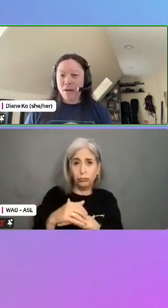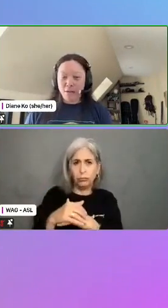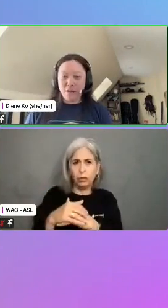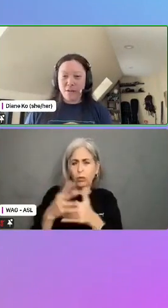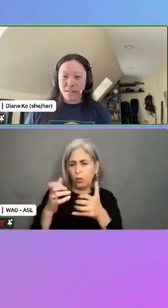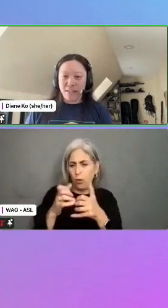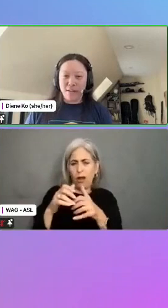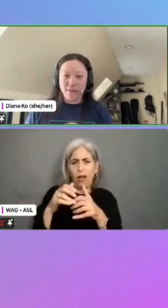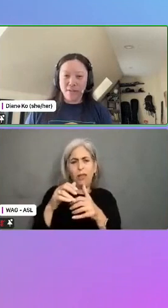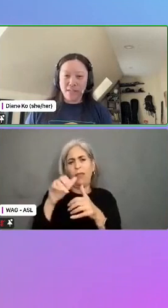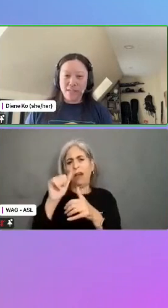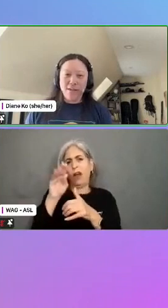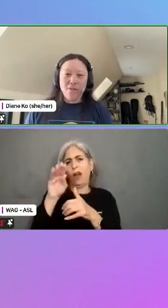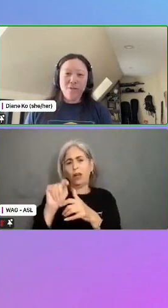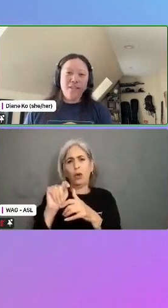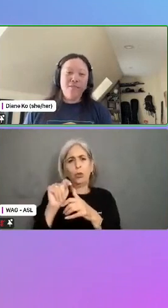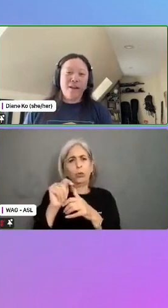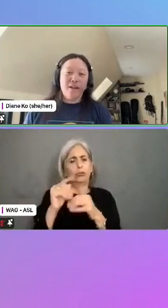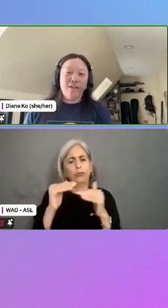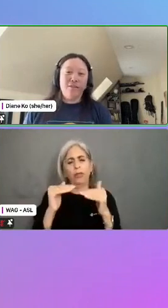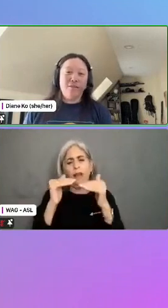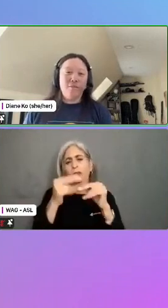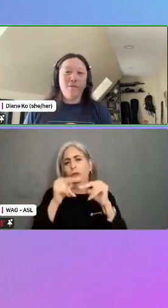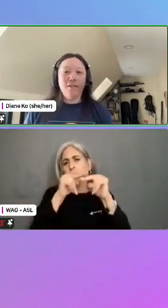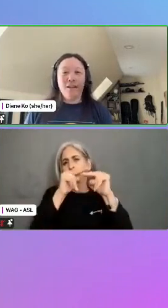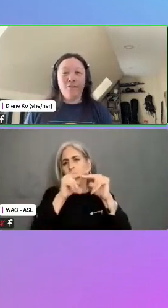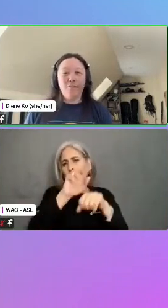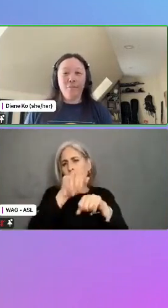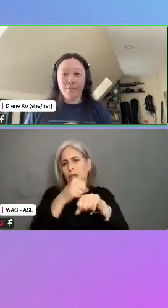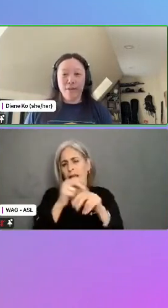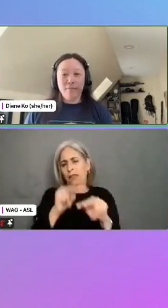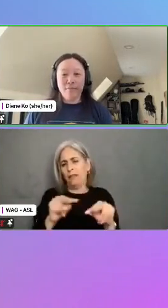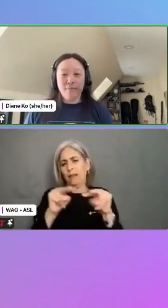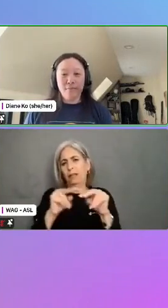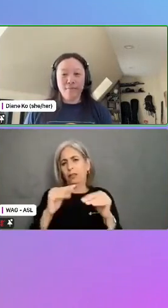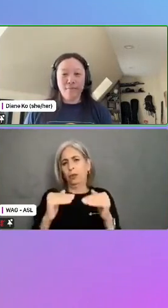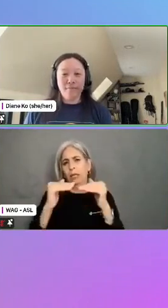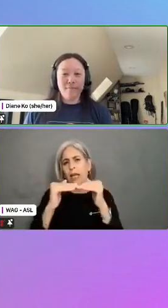concatenates H with the level. So the resulting H variable will be